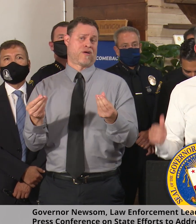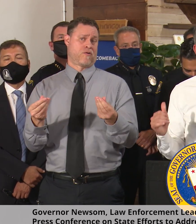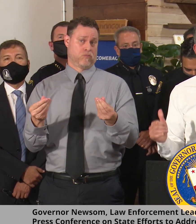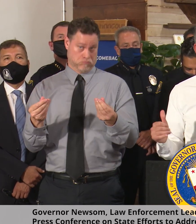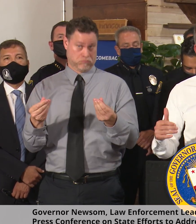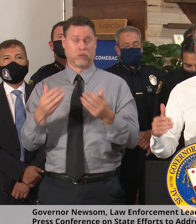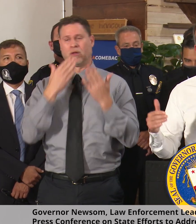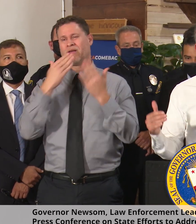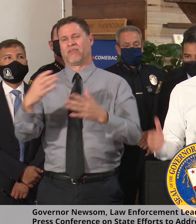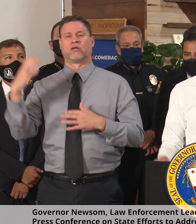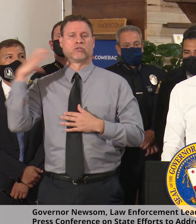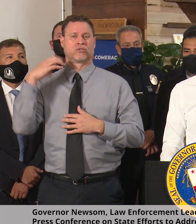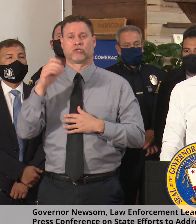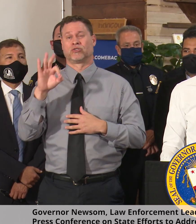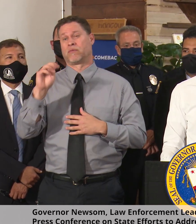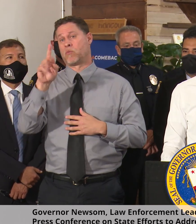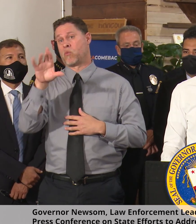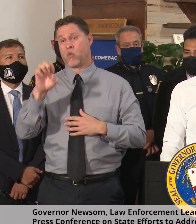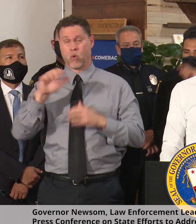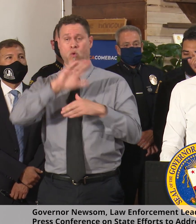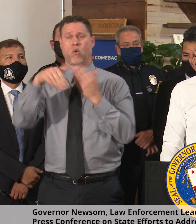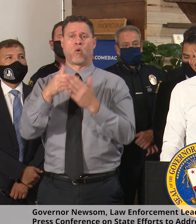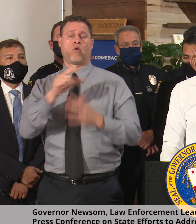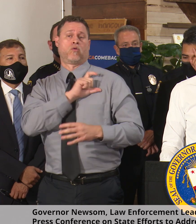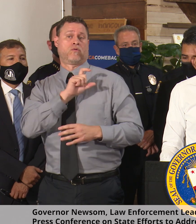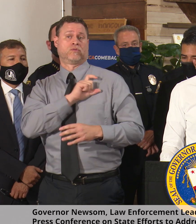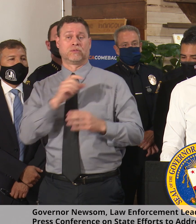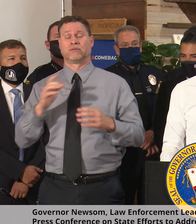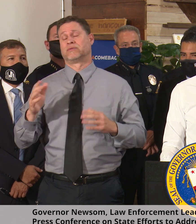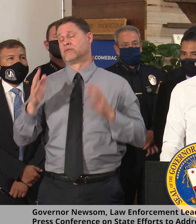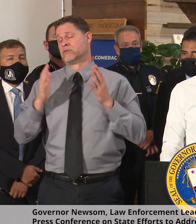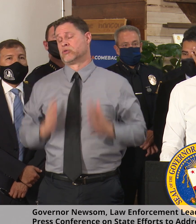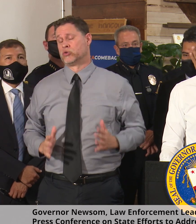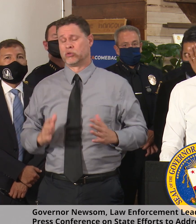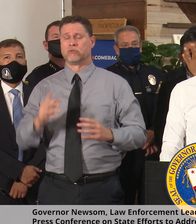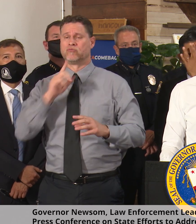chief Moore and all the law enforcement officers. Being a police officer is a noble profession. We